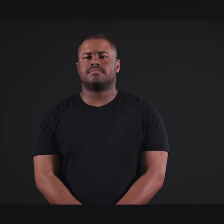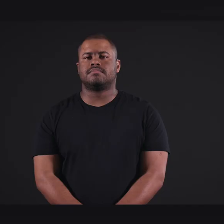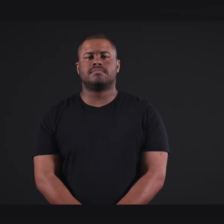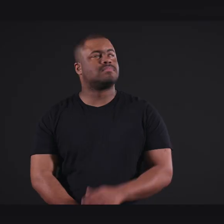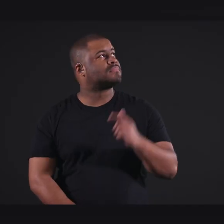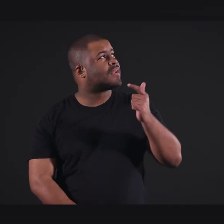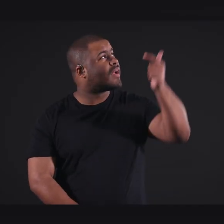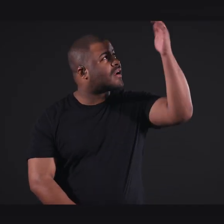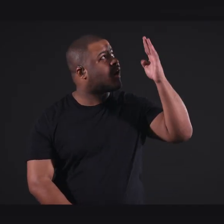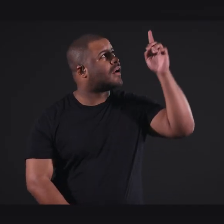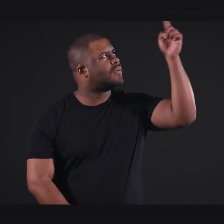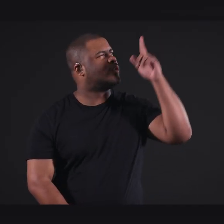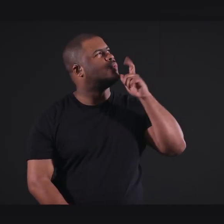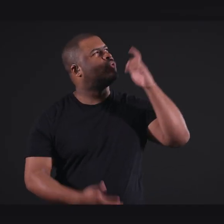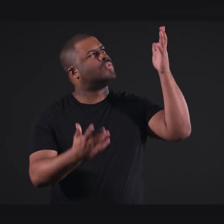Who is God?